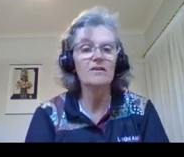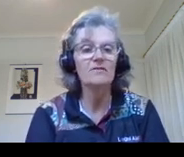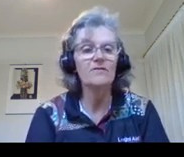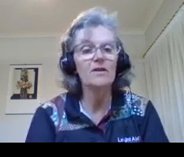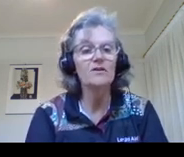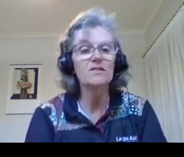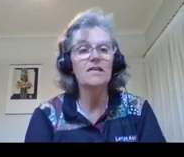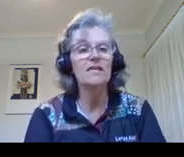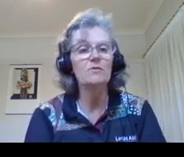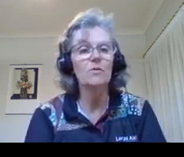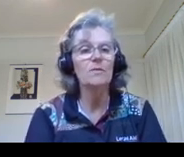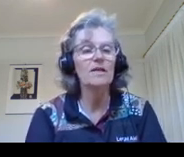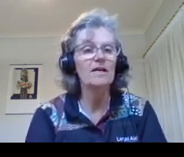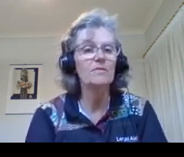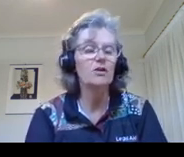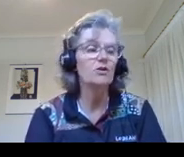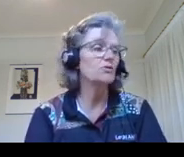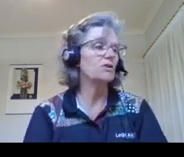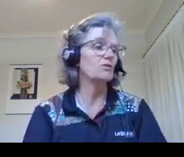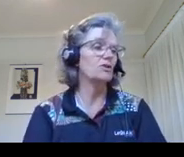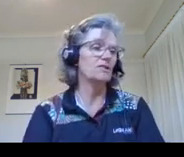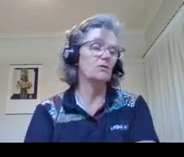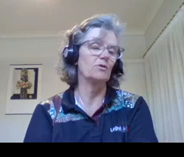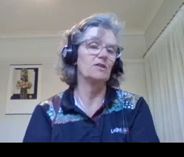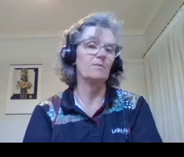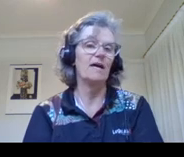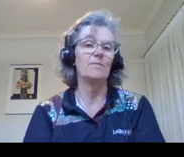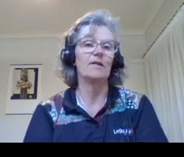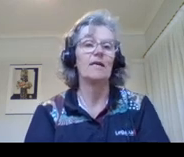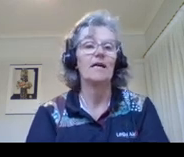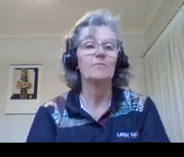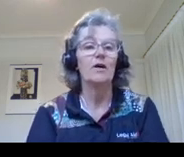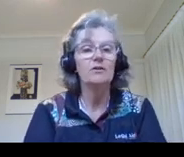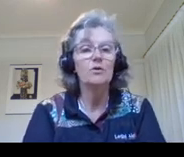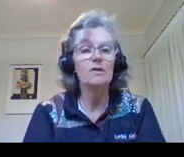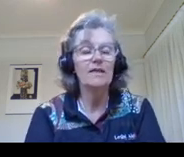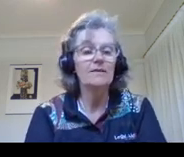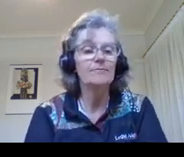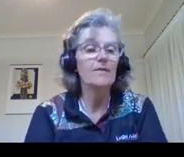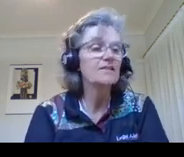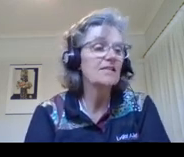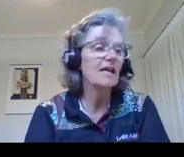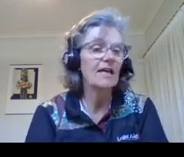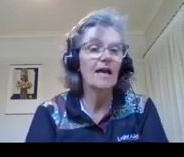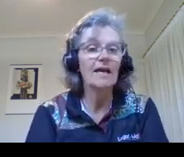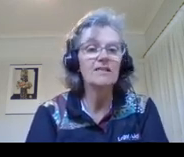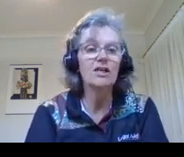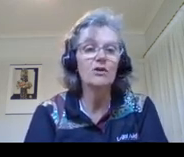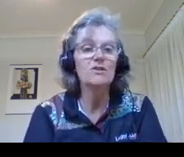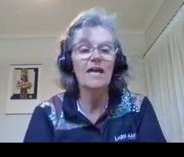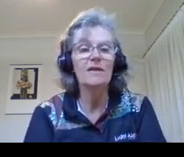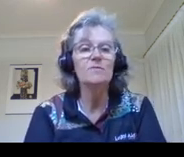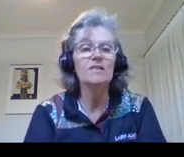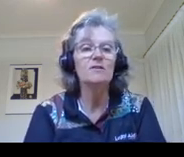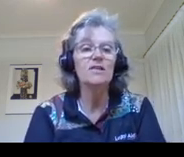follows the webinar but you can also just look them up by googling say ATO scams and I’ll take